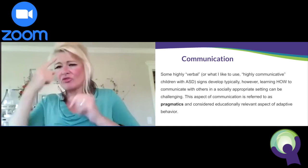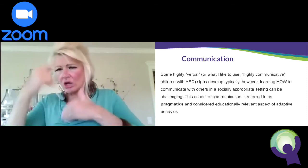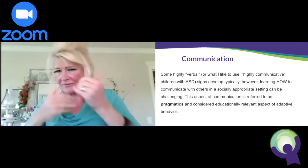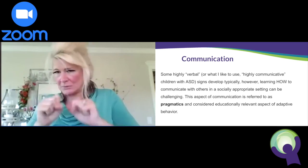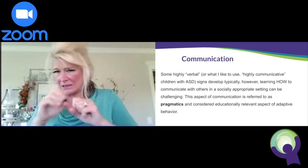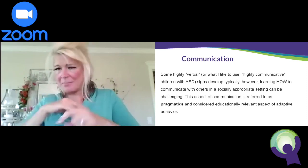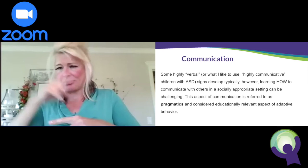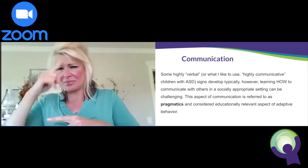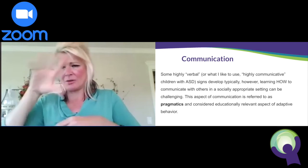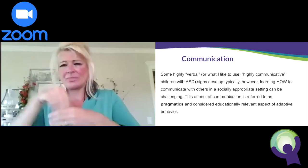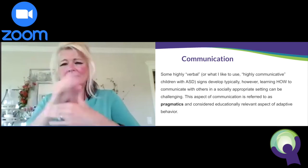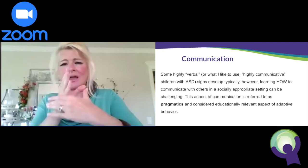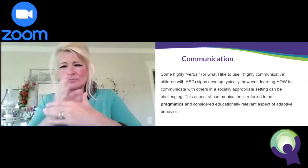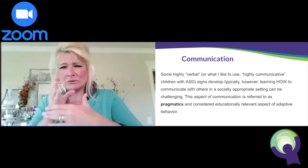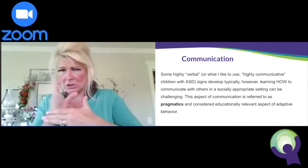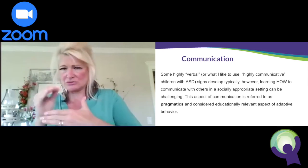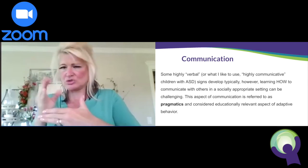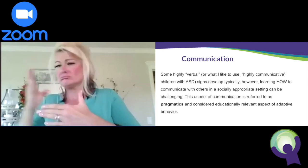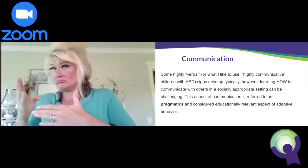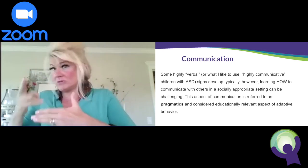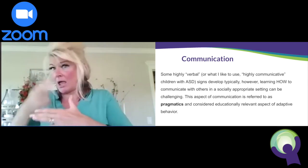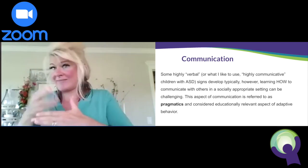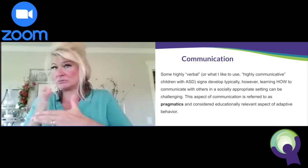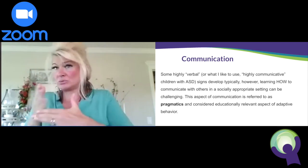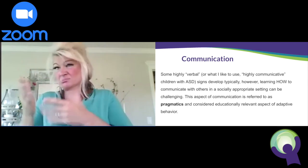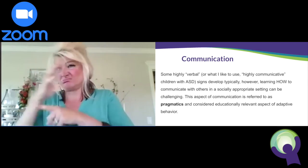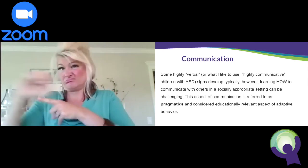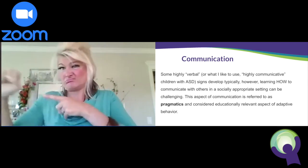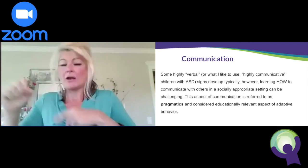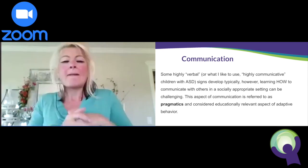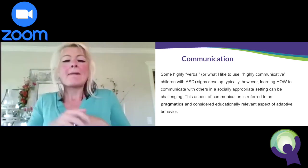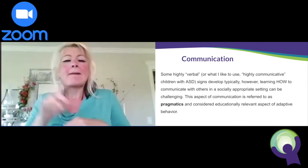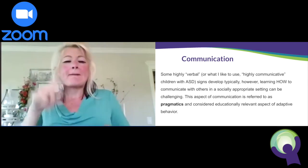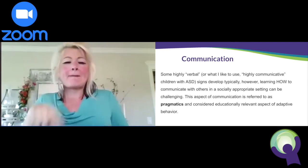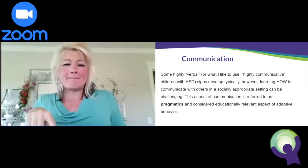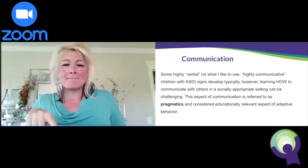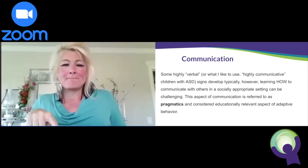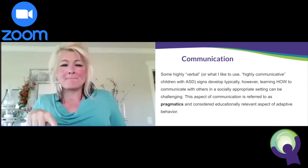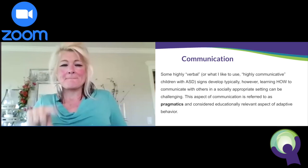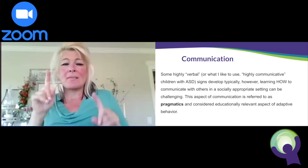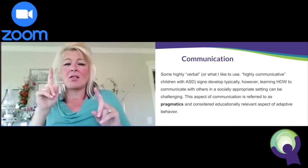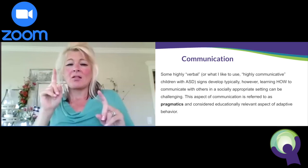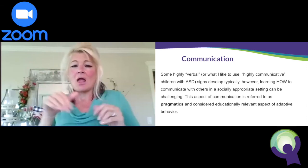of course, depending on where they are on the spectrum and their thinking processes and of course, if they're high functioning, they can